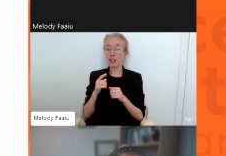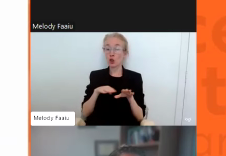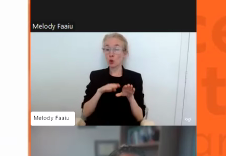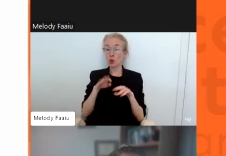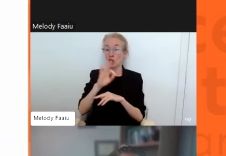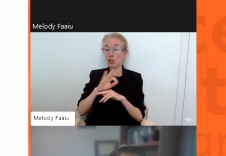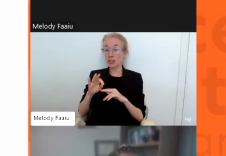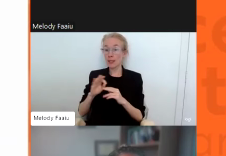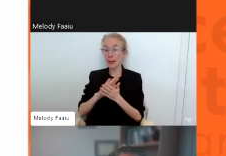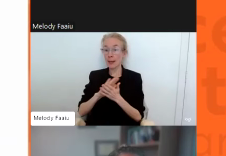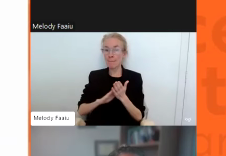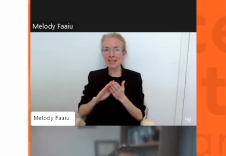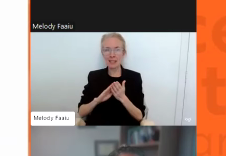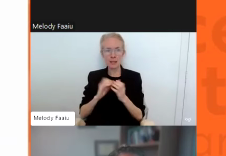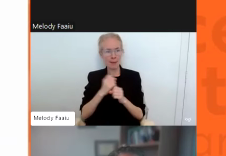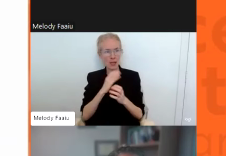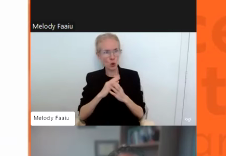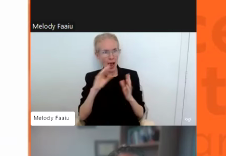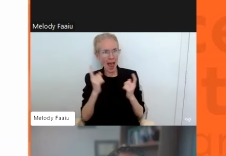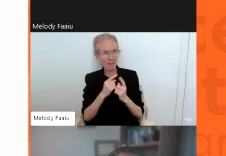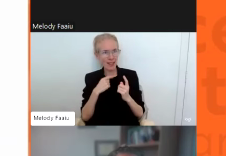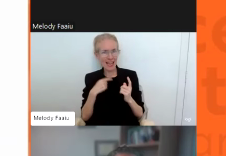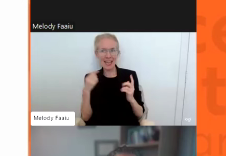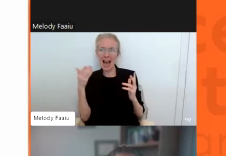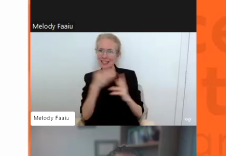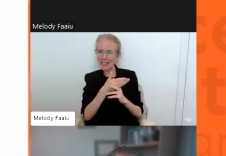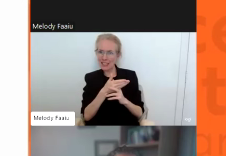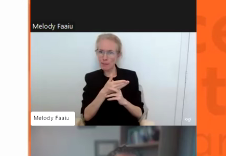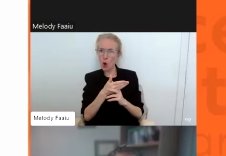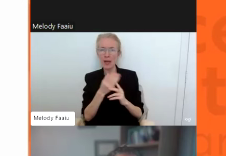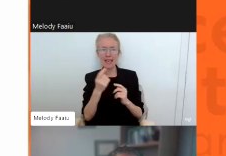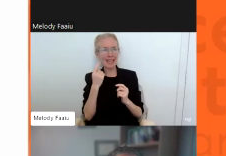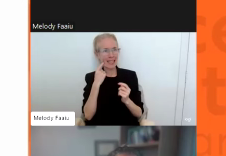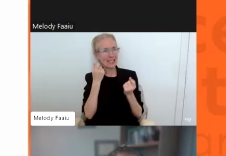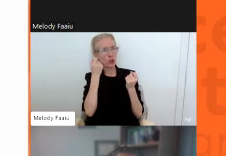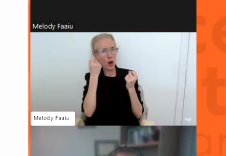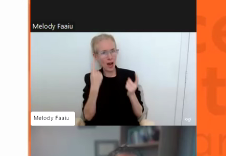is accessible to, understood by and used to the greatest extent